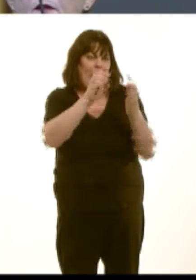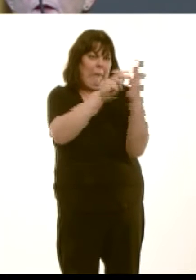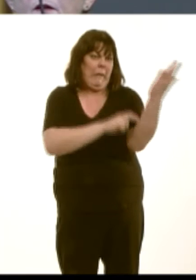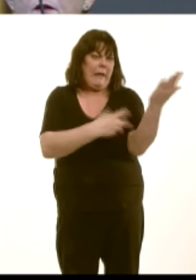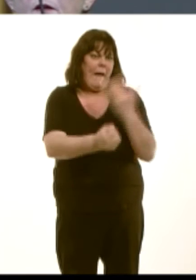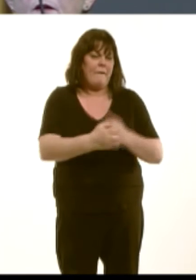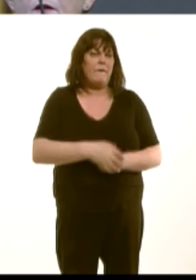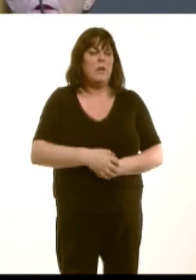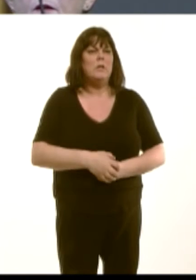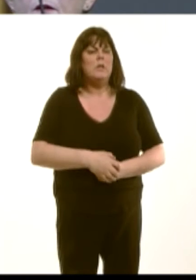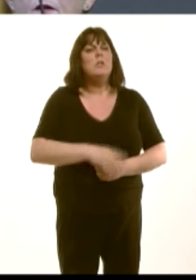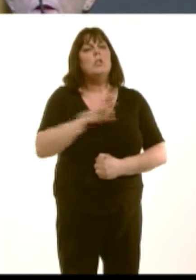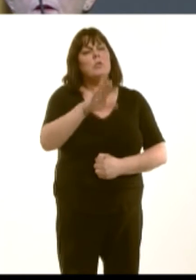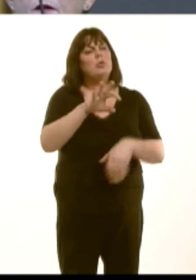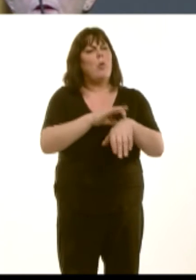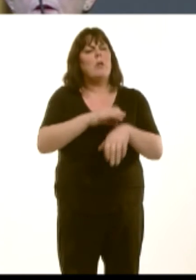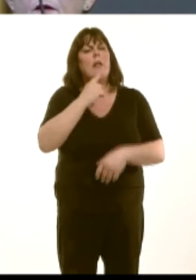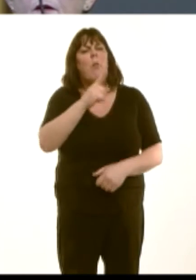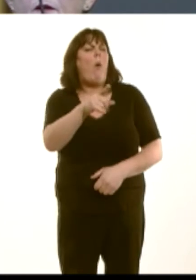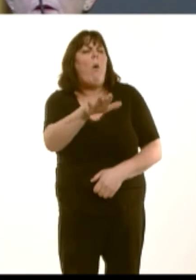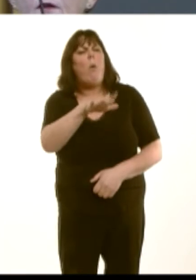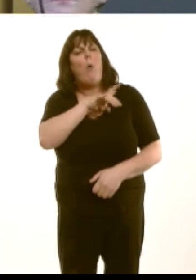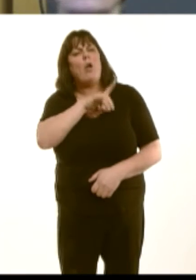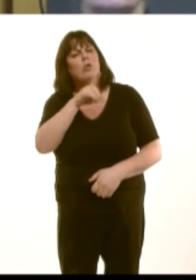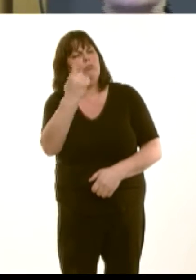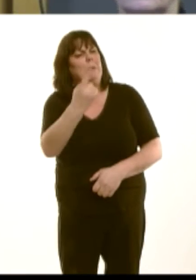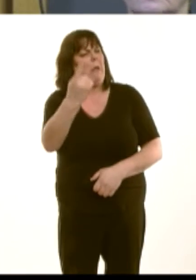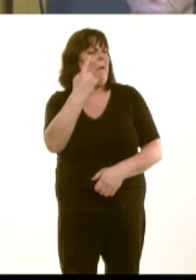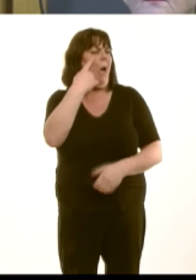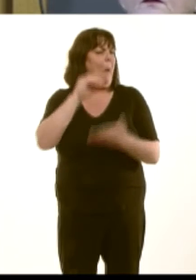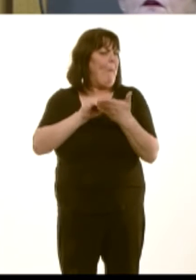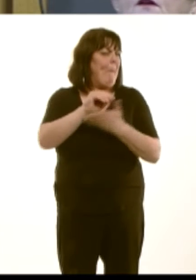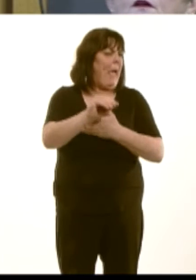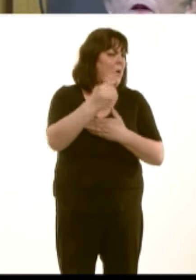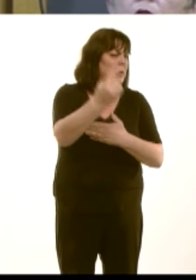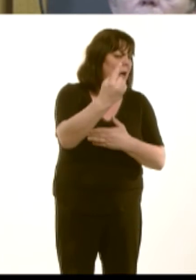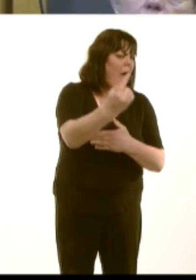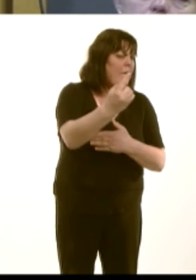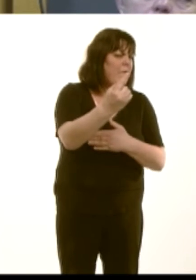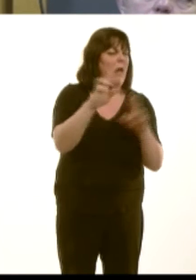The GP then suggested that the patient might consider private medicine as the tests would